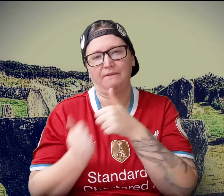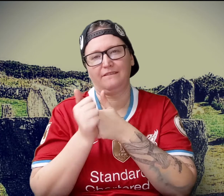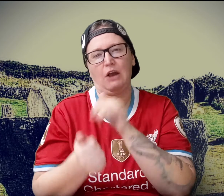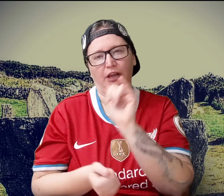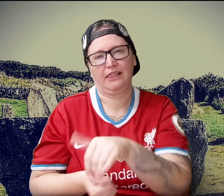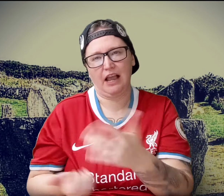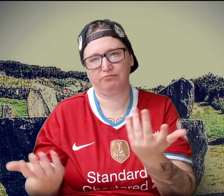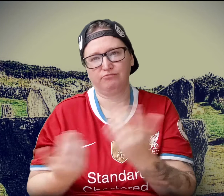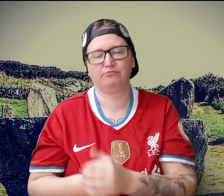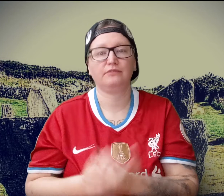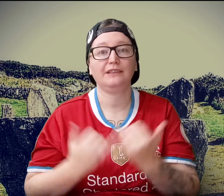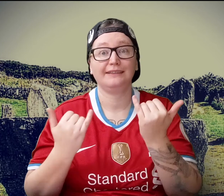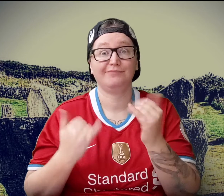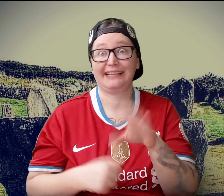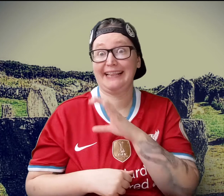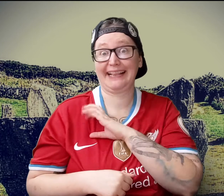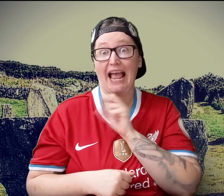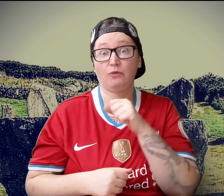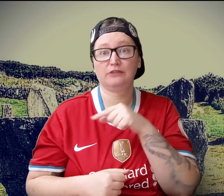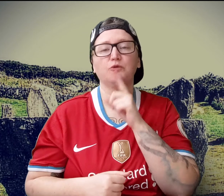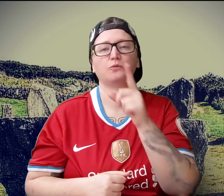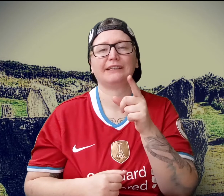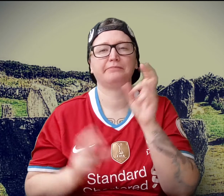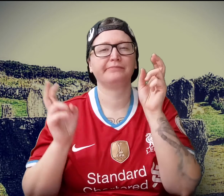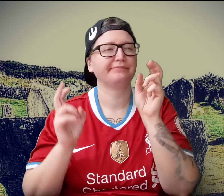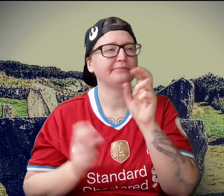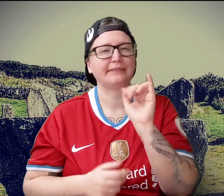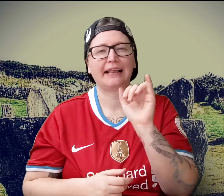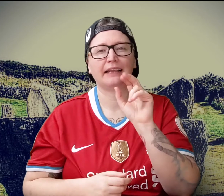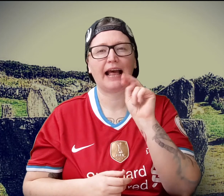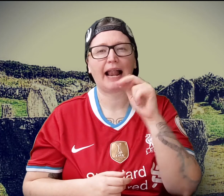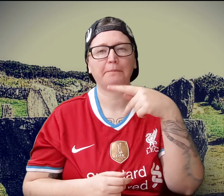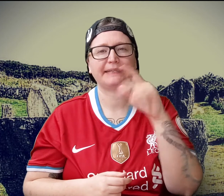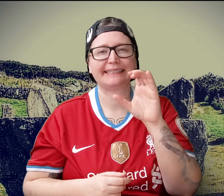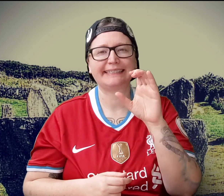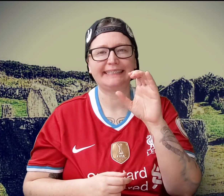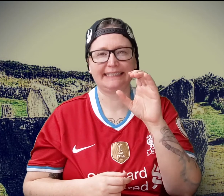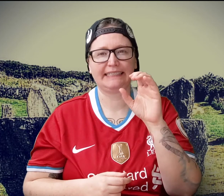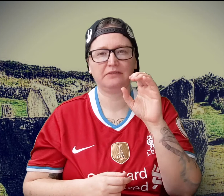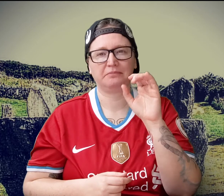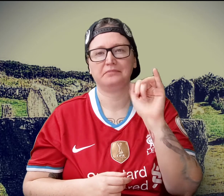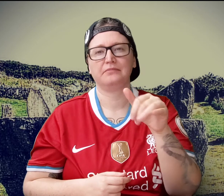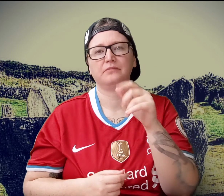you need to use so just kind of follow that and now for characters it's kind of like an NPC